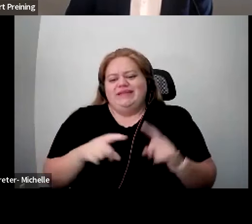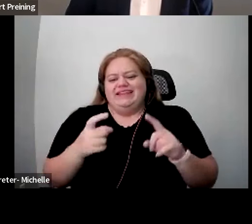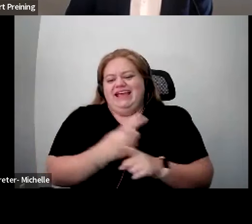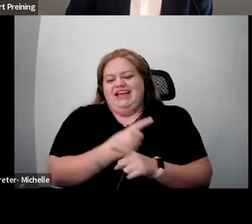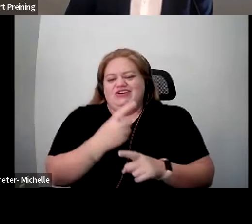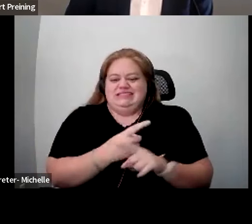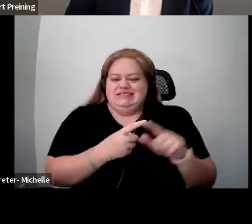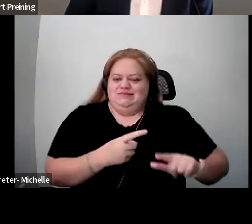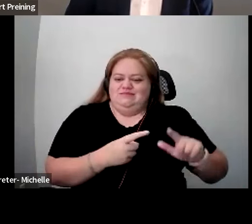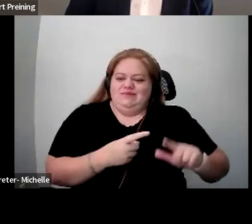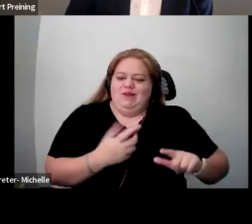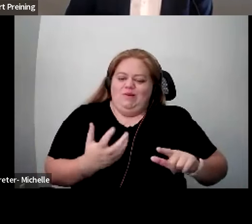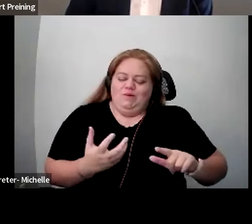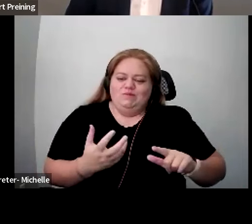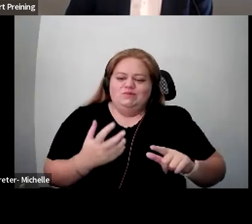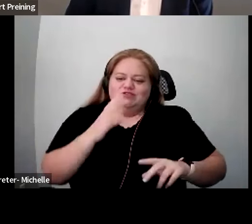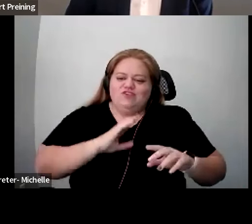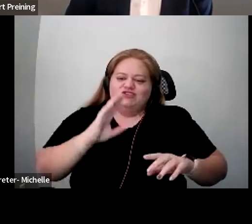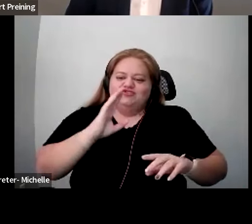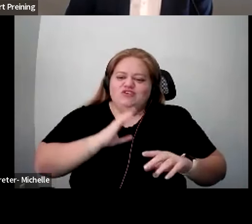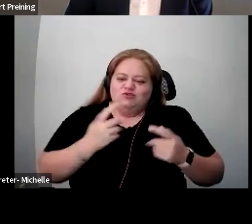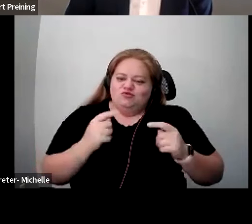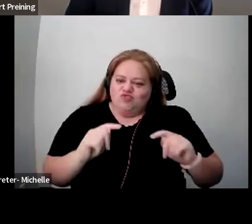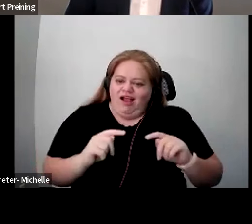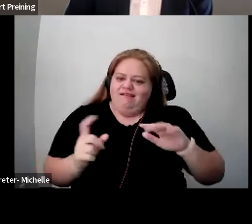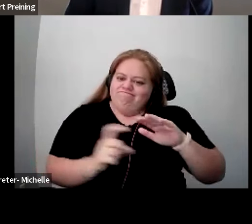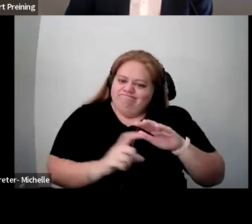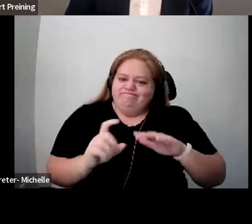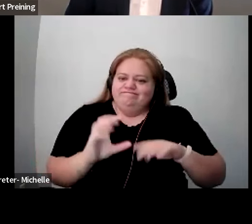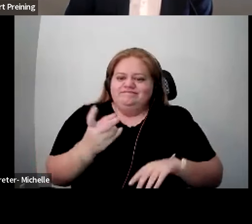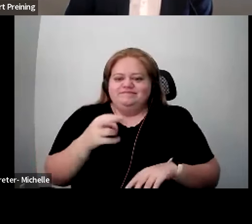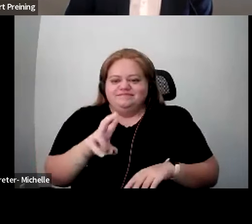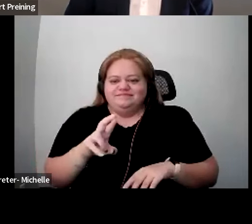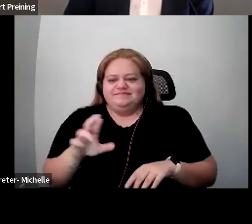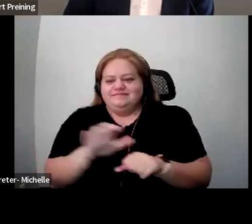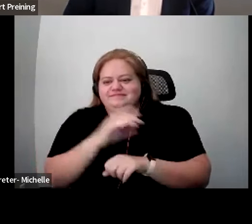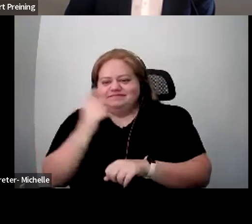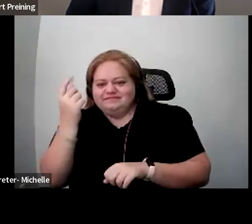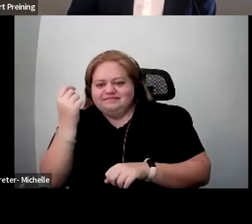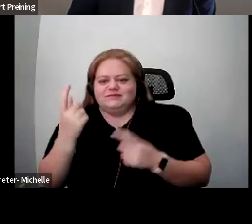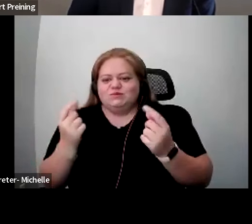So it's very frustrating to try to understand output of OCR